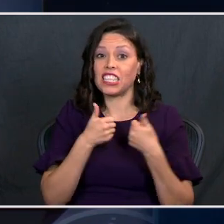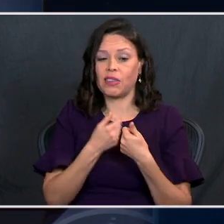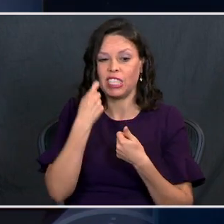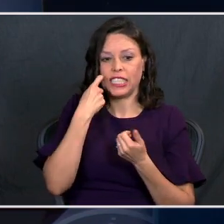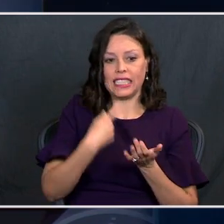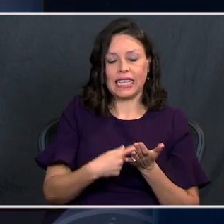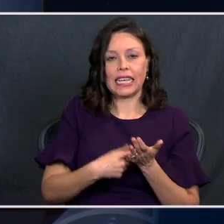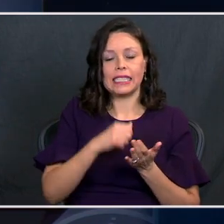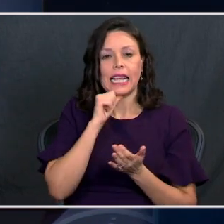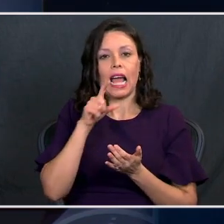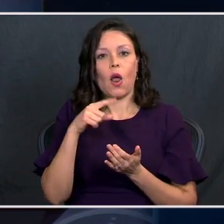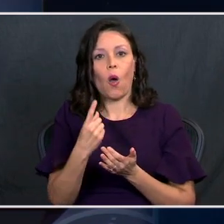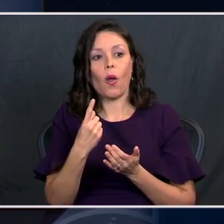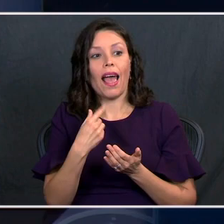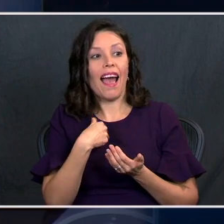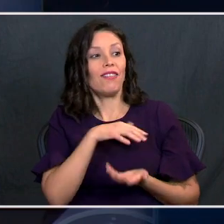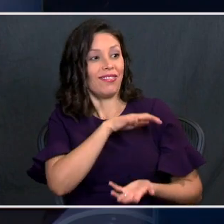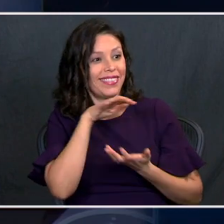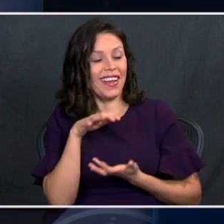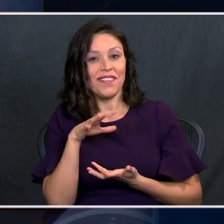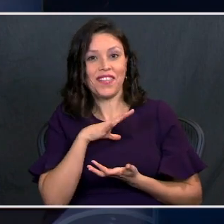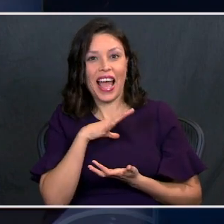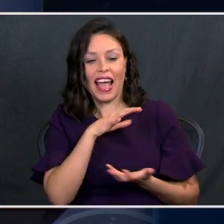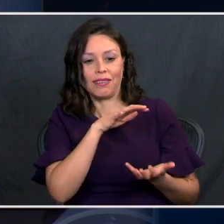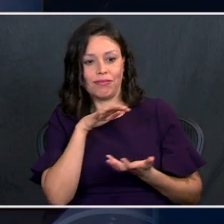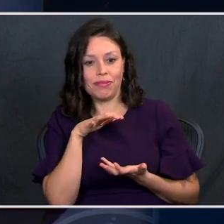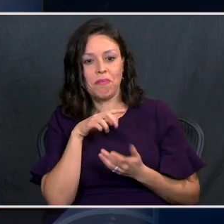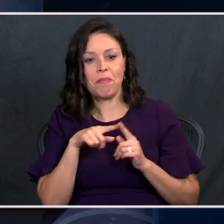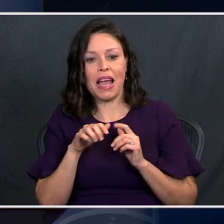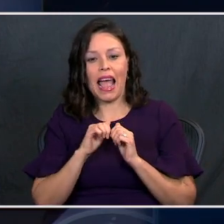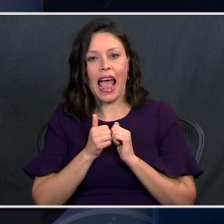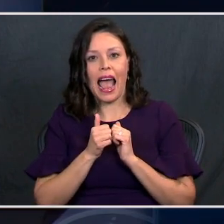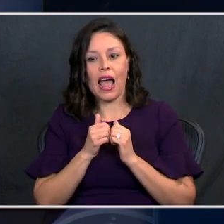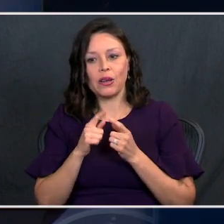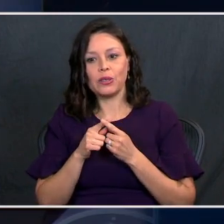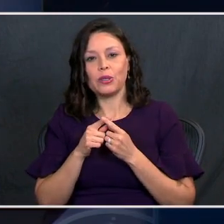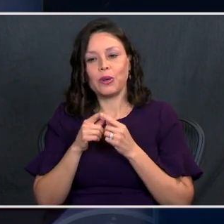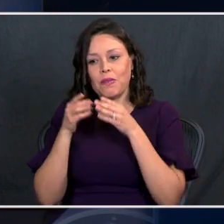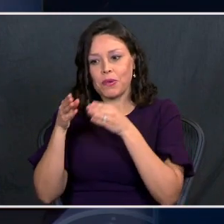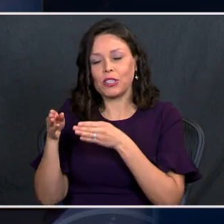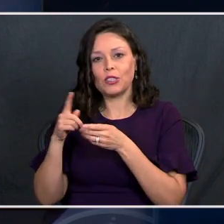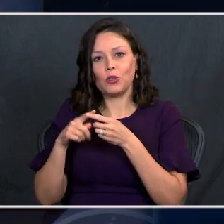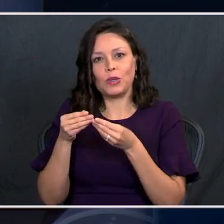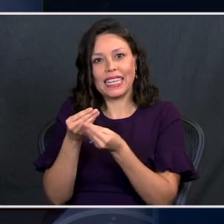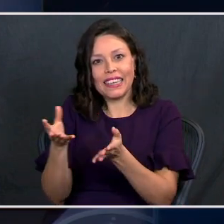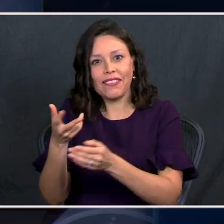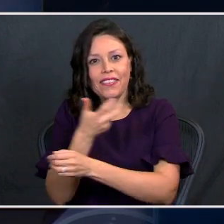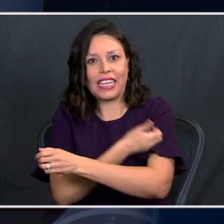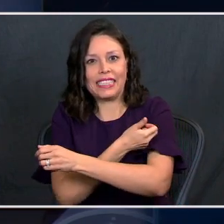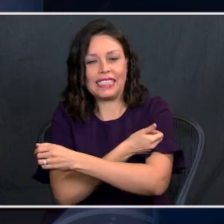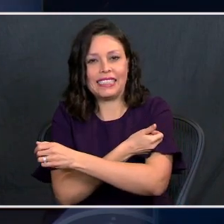is not just having the supply -- that's pivotal -- but also having vaccinators and having vaccine distribution places,